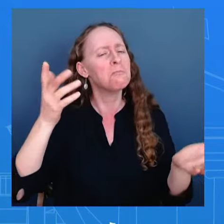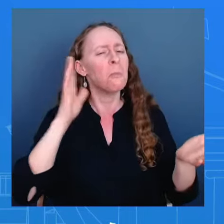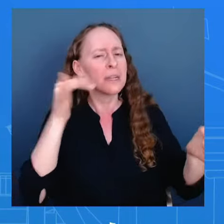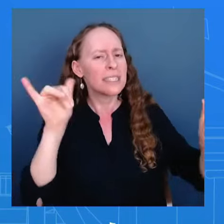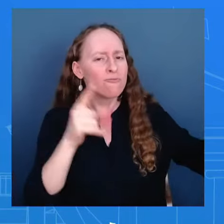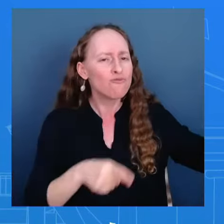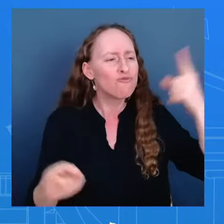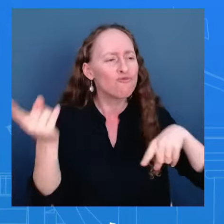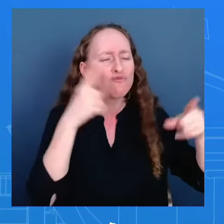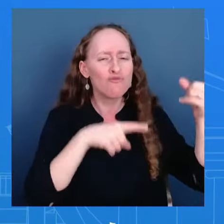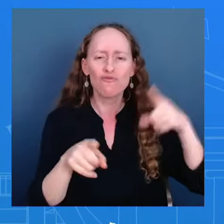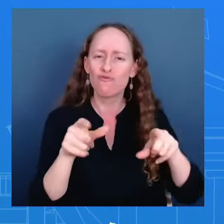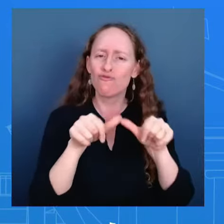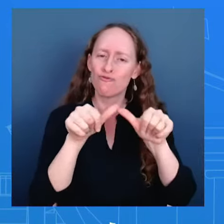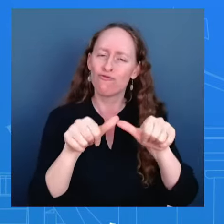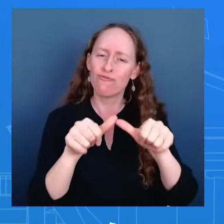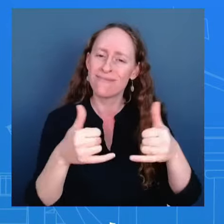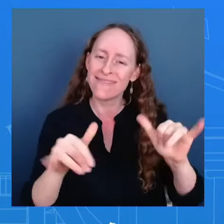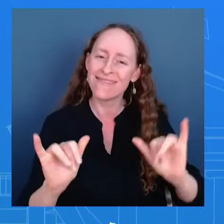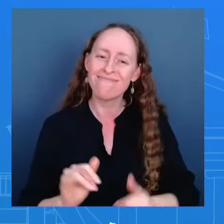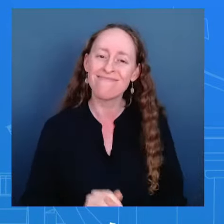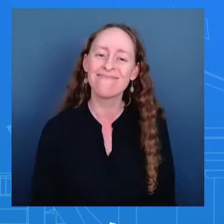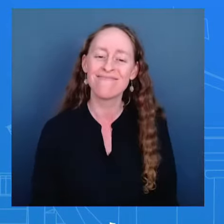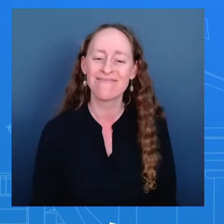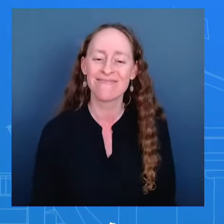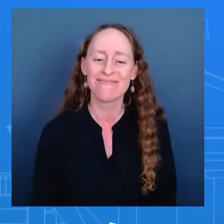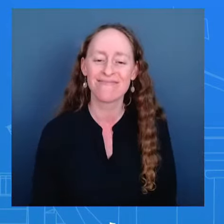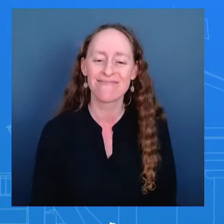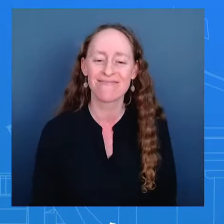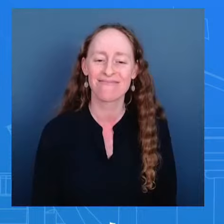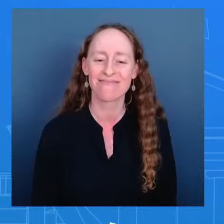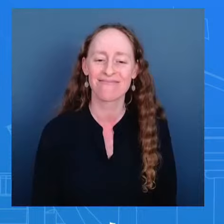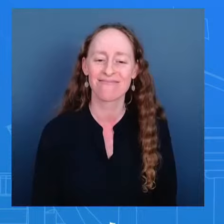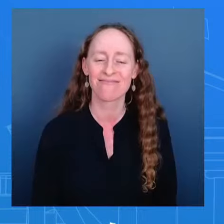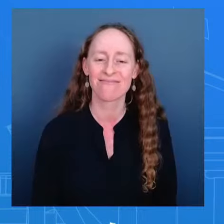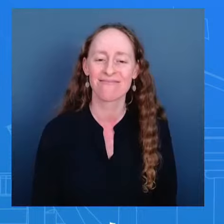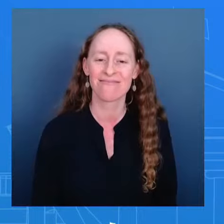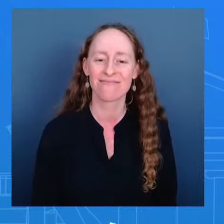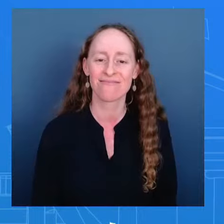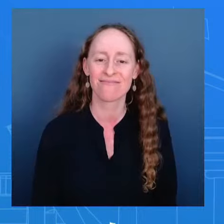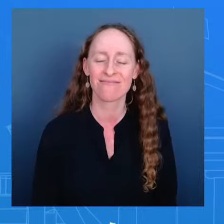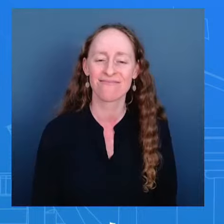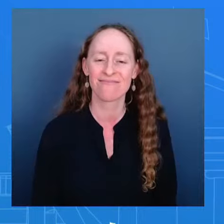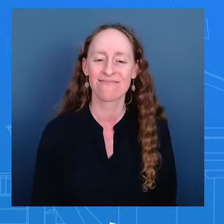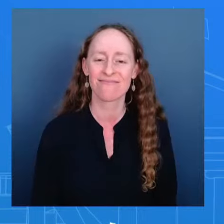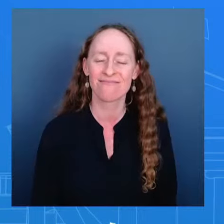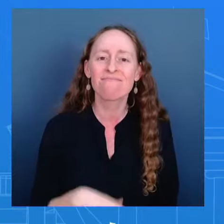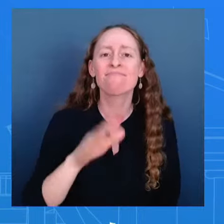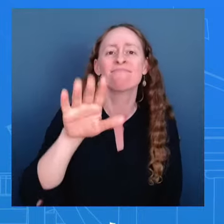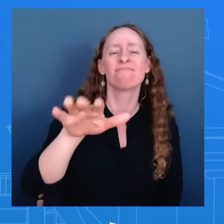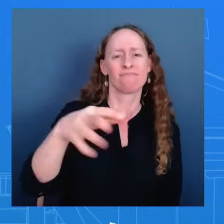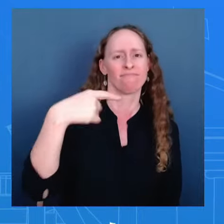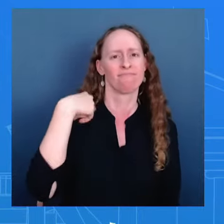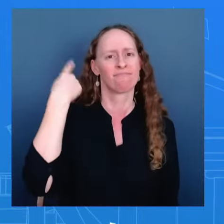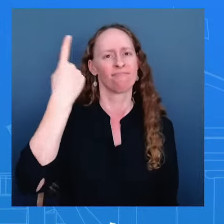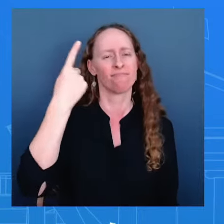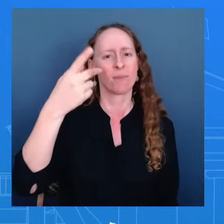The Press: Thank you so much, John. Russia's foreign minister has said that they're considering removing the Taliban from the list of banned organizations,